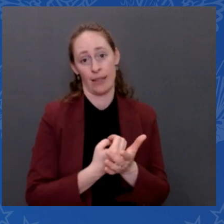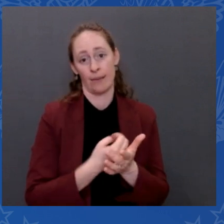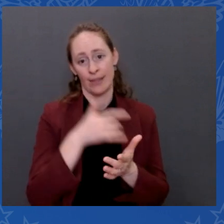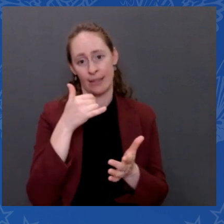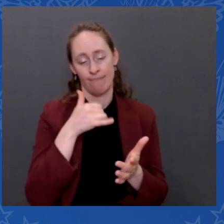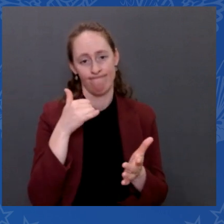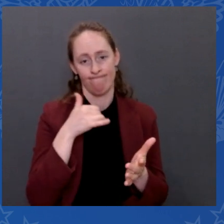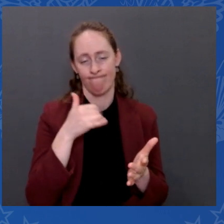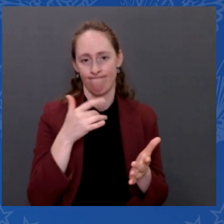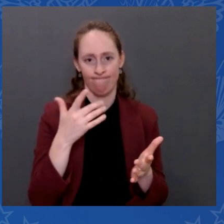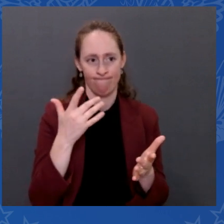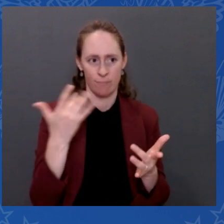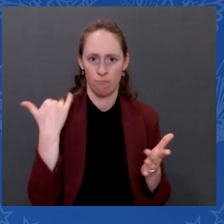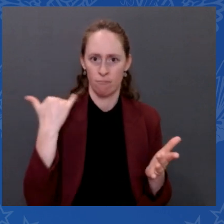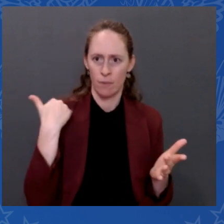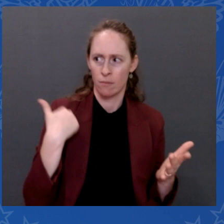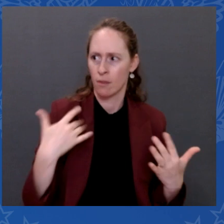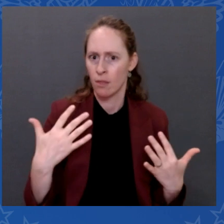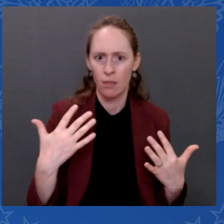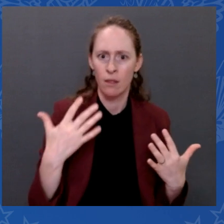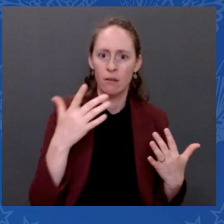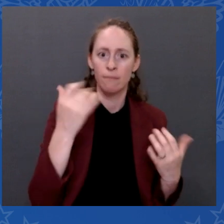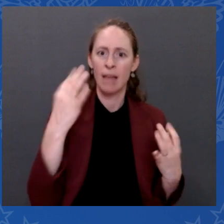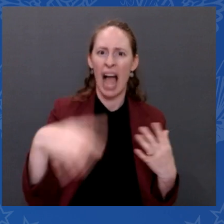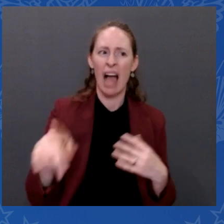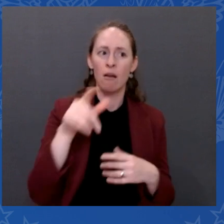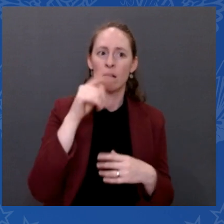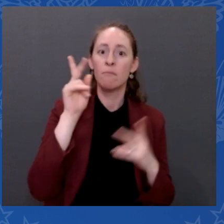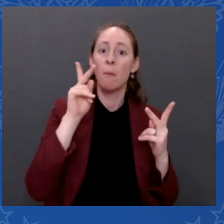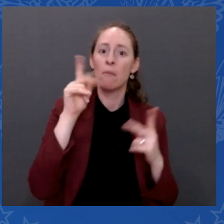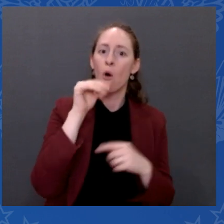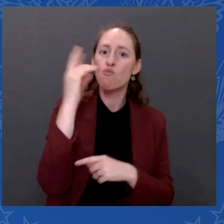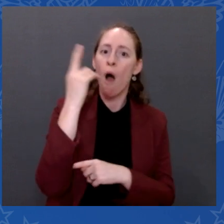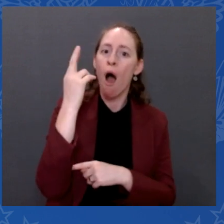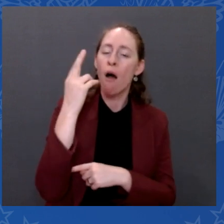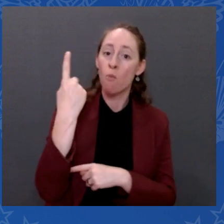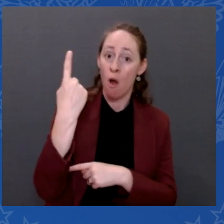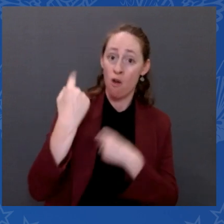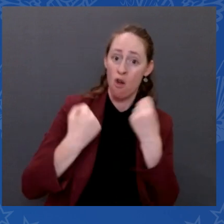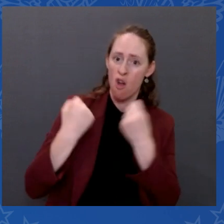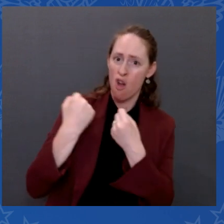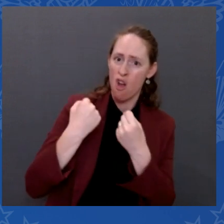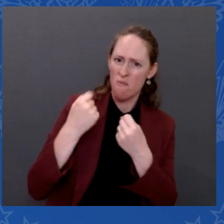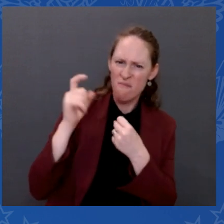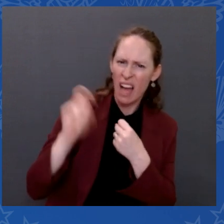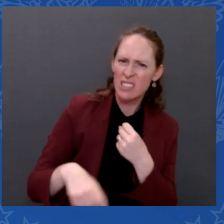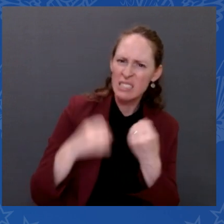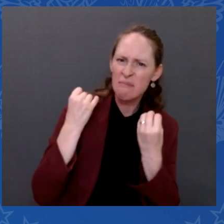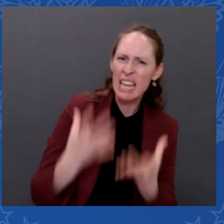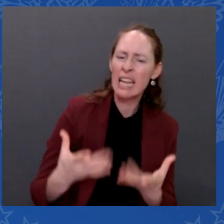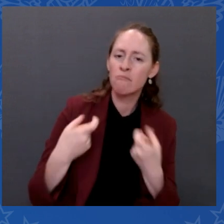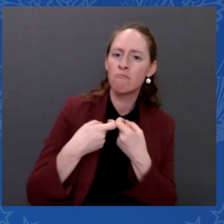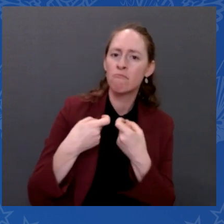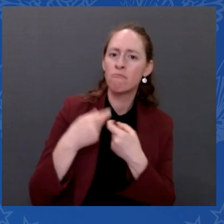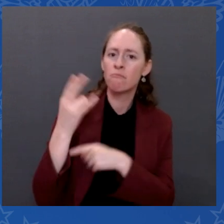And as you say, as we move into electric vehicles and fuel cell vehicles burning hydrogen, we are going to need --